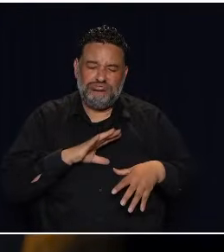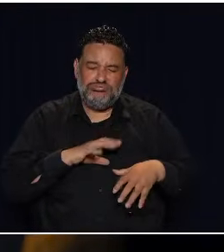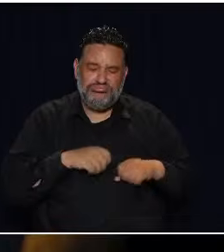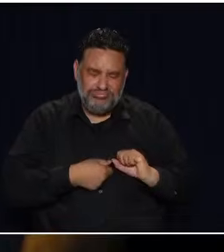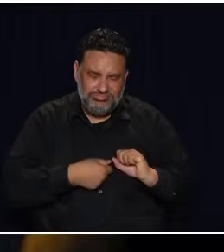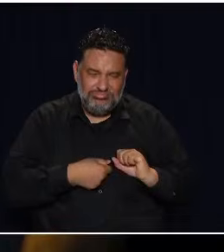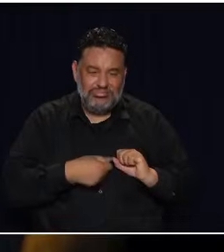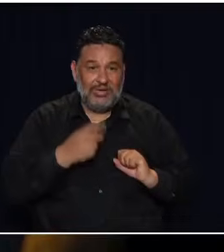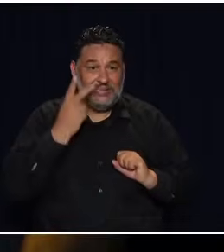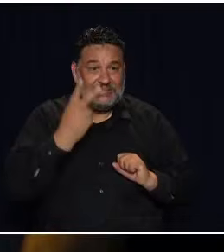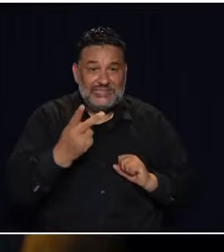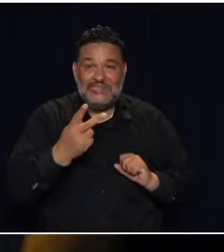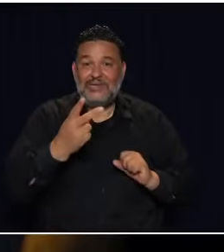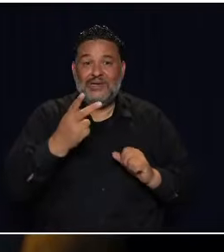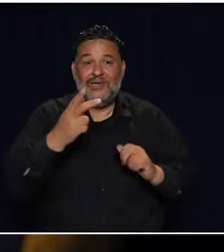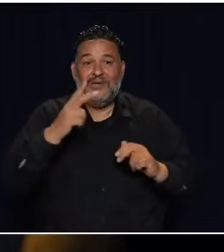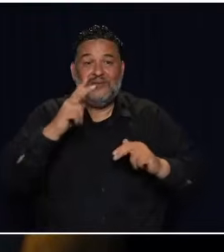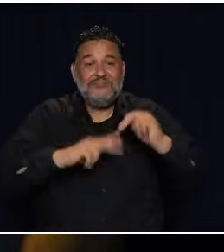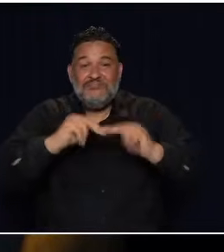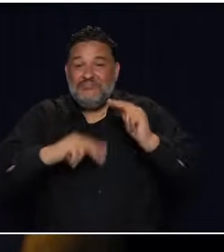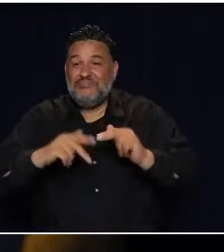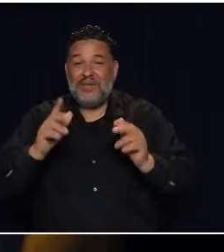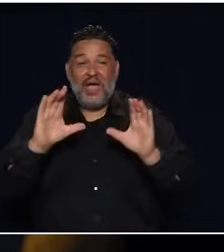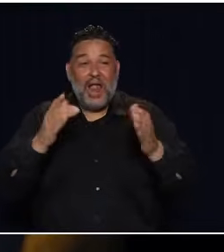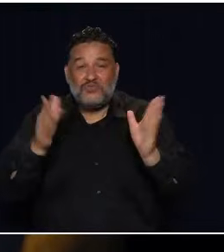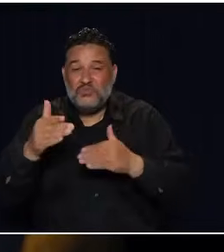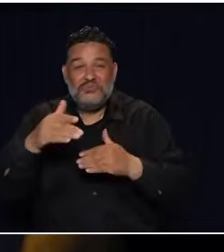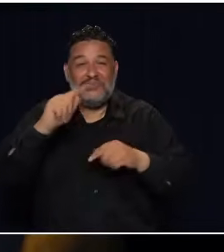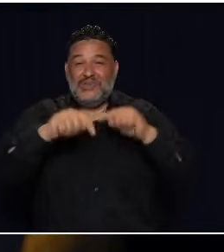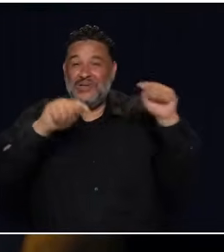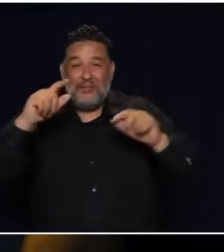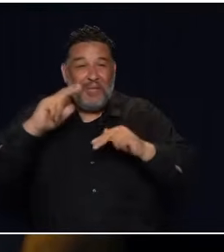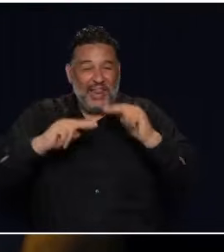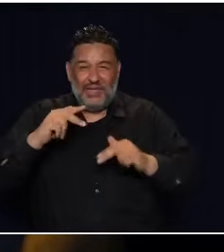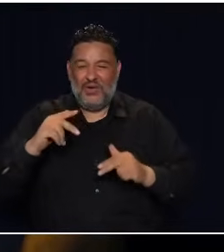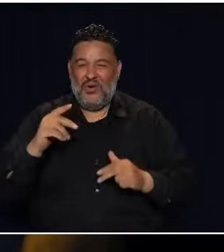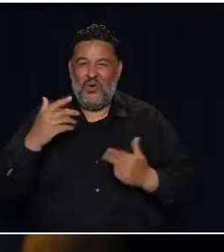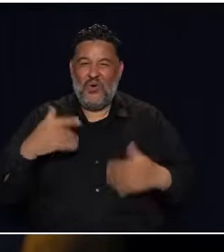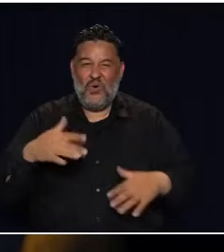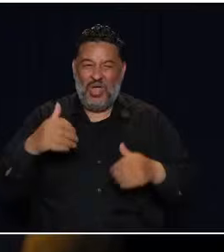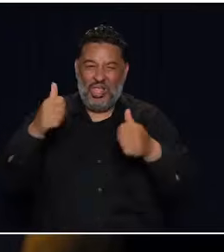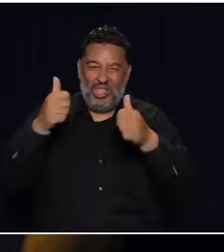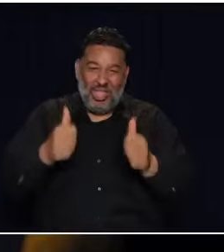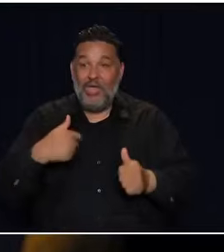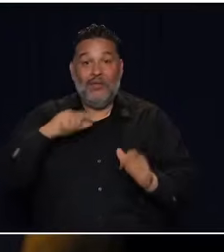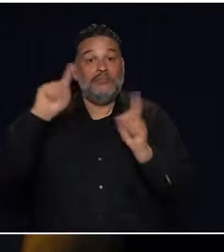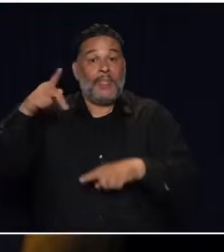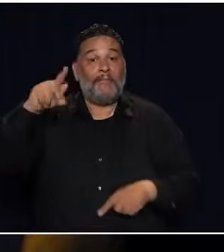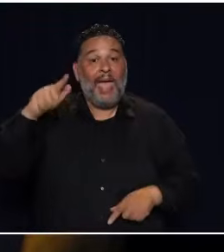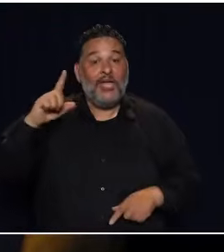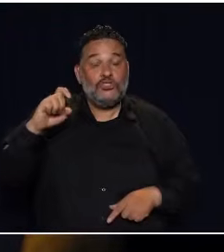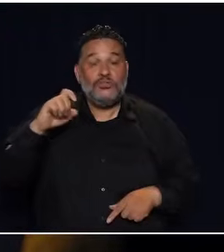WE HAVE GONE INTO MANY, MANY SCHOOLS AND IT IS HEARTBREAKS THE FACILITIES WHERE OUR